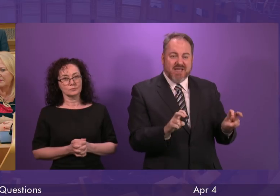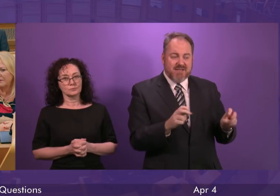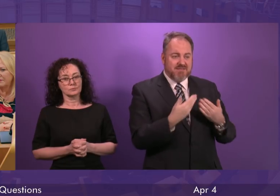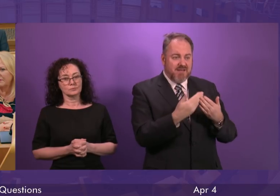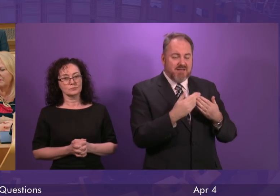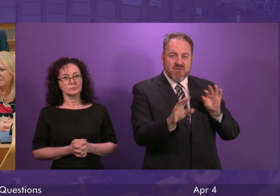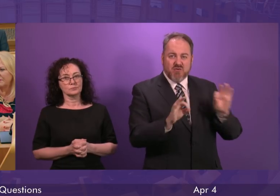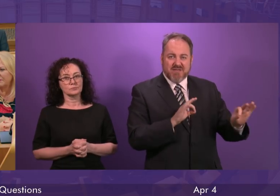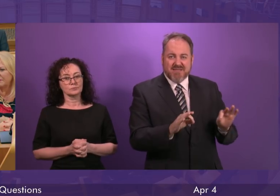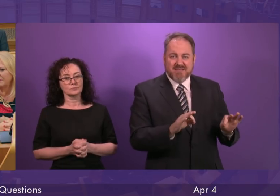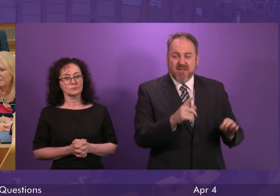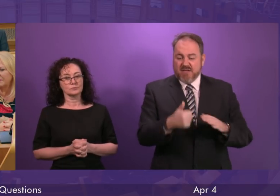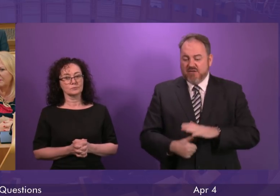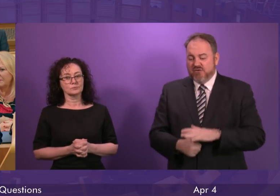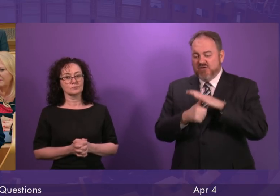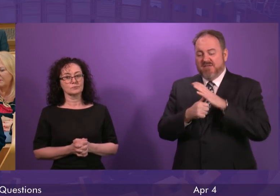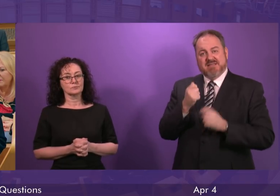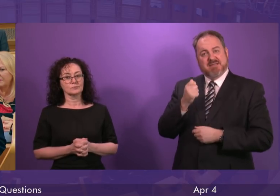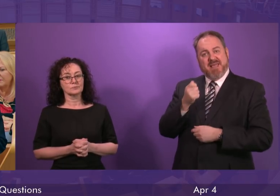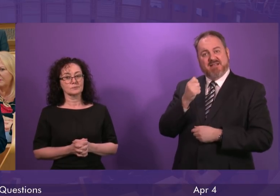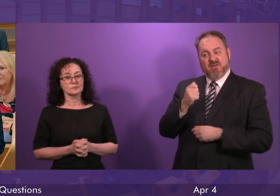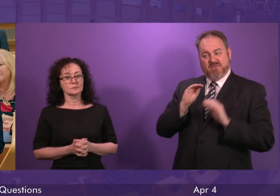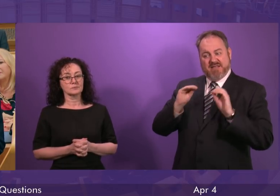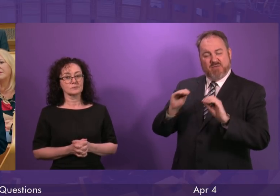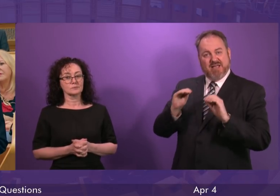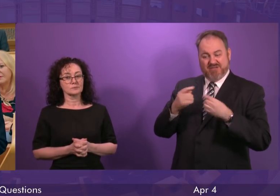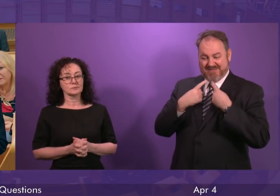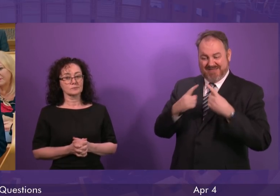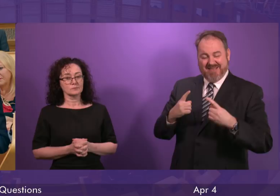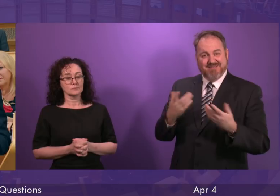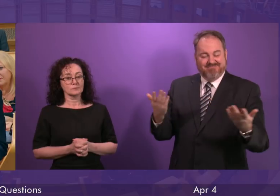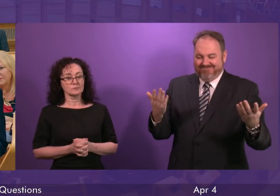The chief inspector of education, Gayle Gorman, said to the Parliament’s Education and Skills Committee yesterday that the failure to recruit teachers